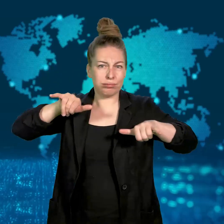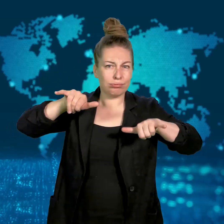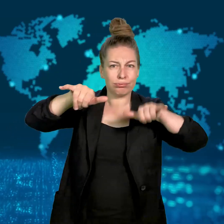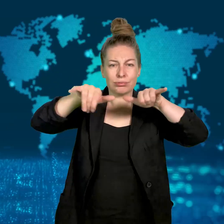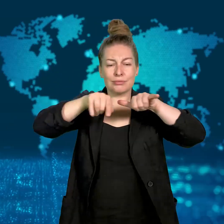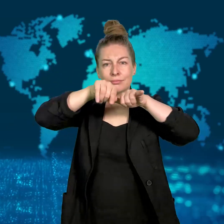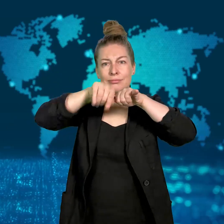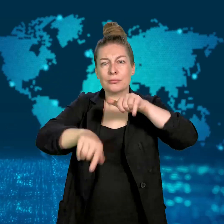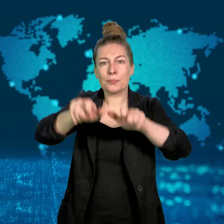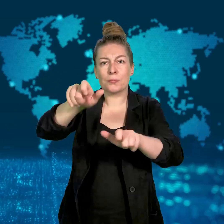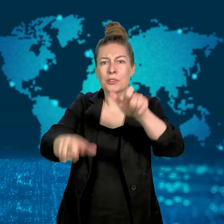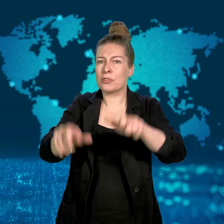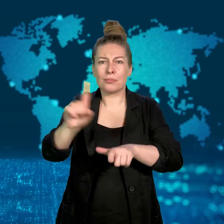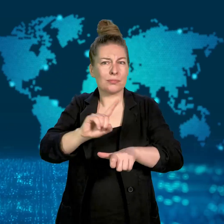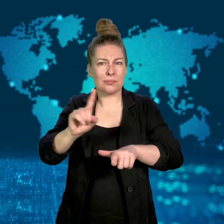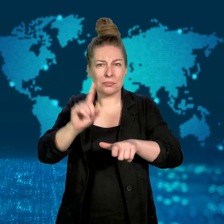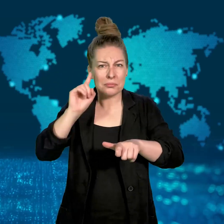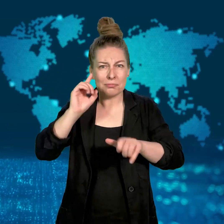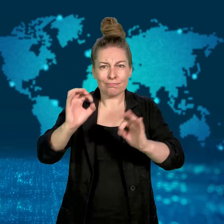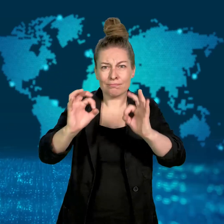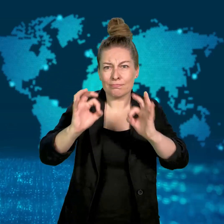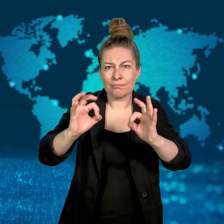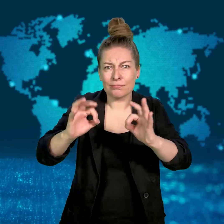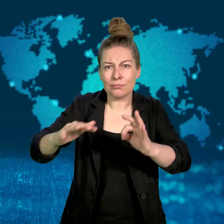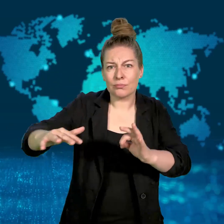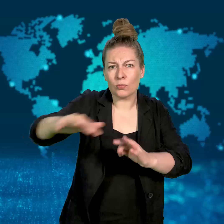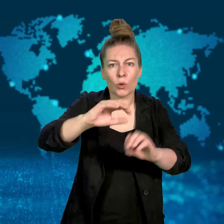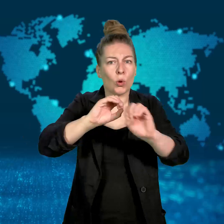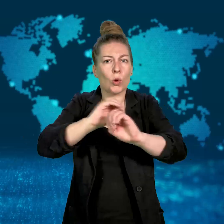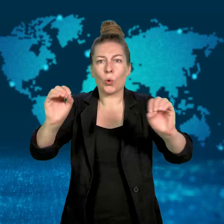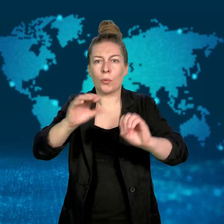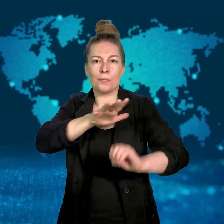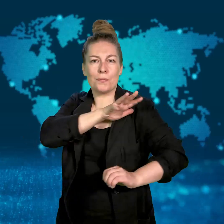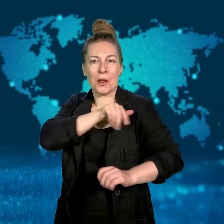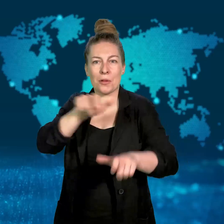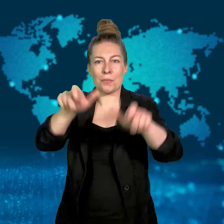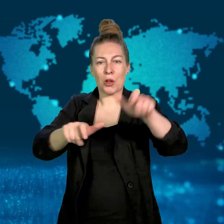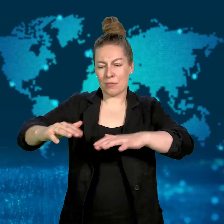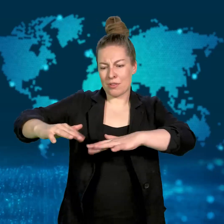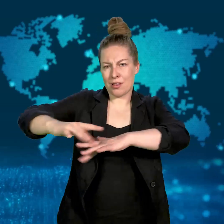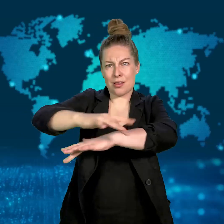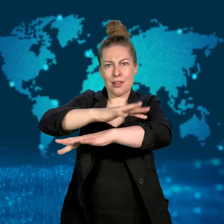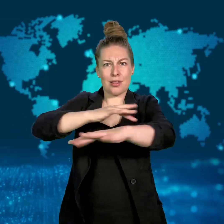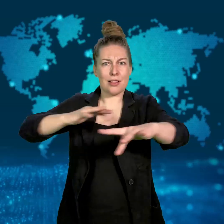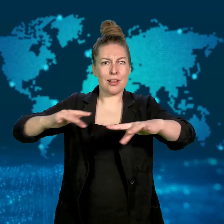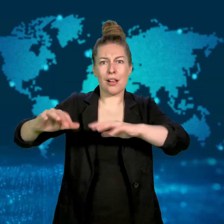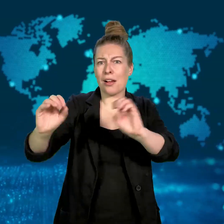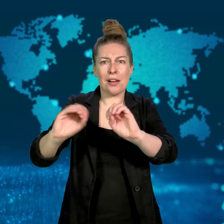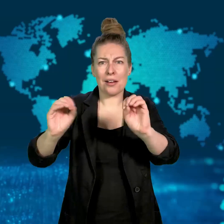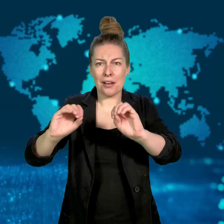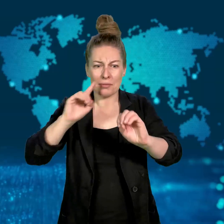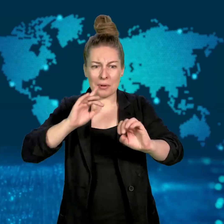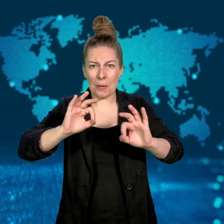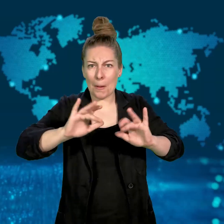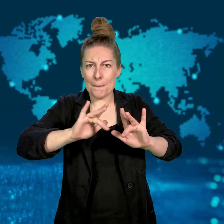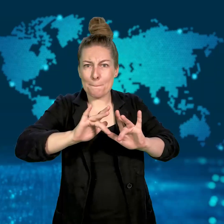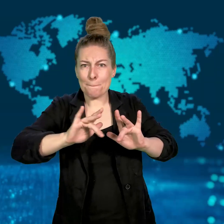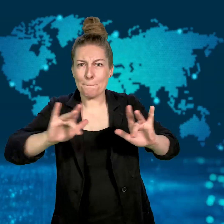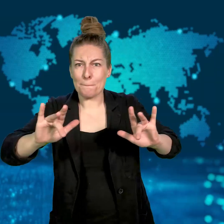due to a nearby weapons storage near the camp.